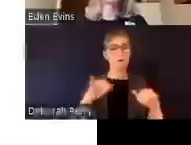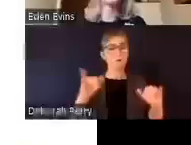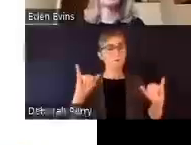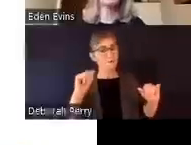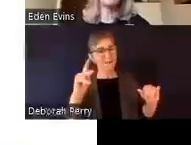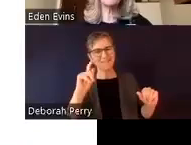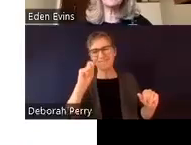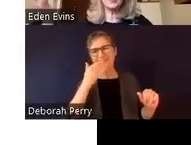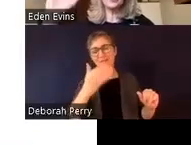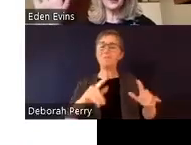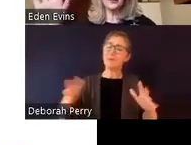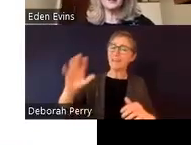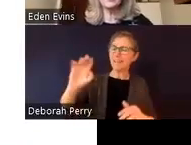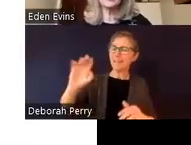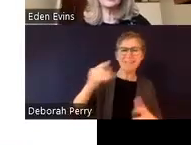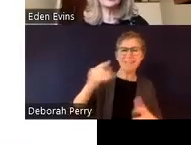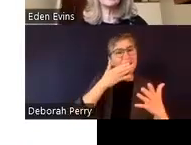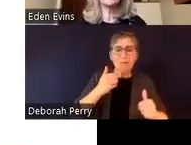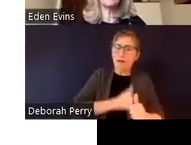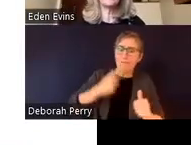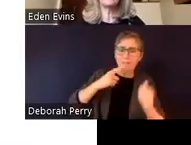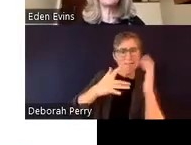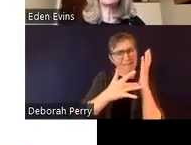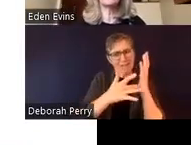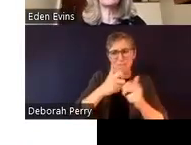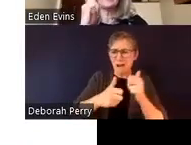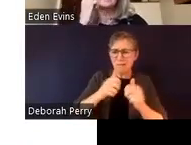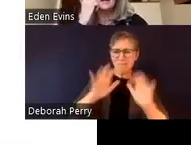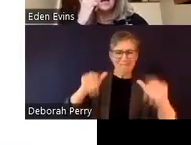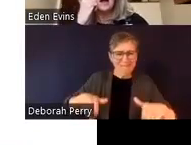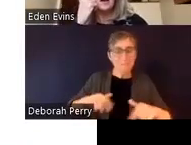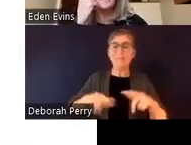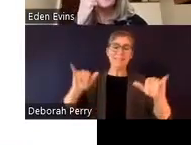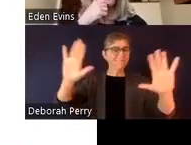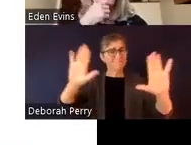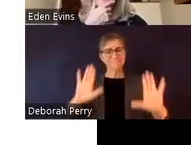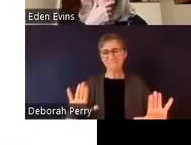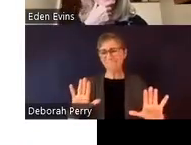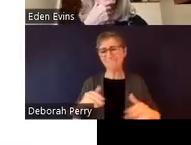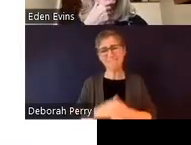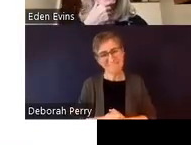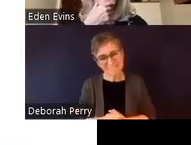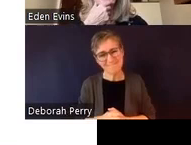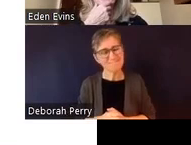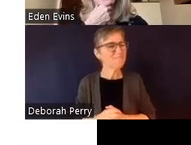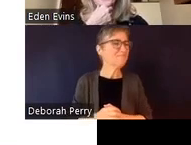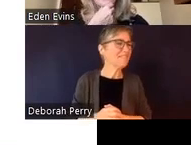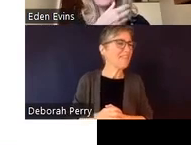So thank you everybody. Sorry for the technical difficulties there. This fantastic. I'm here to